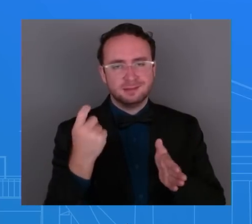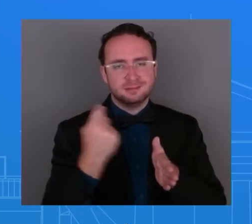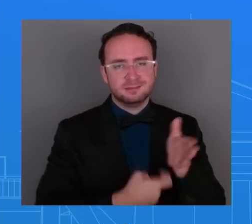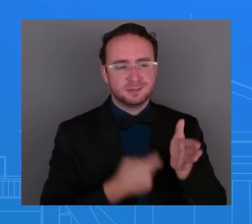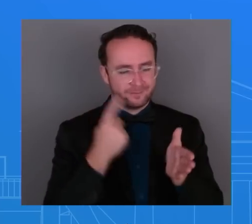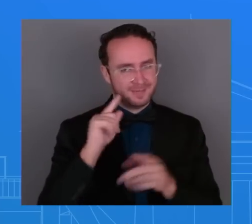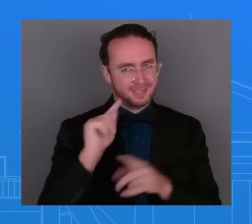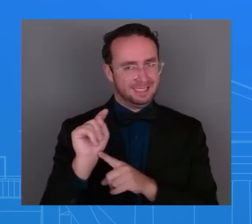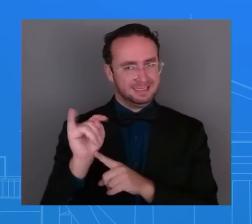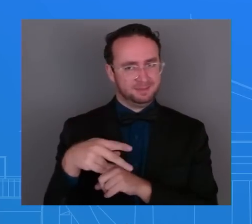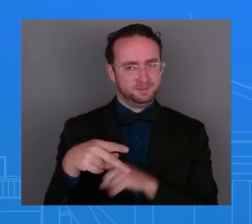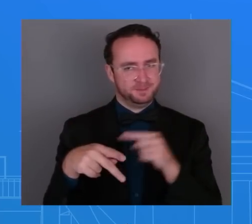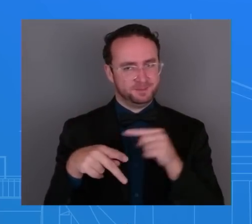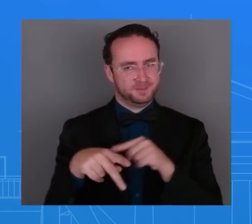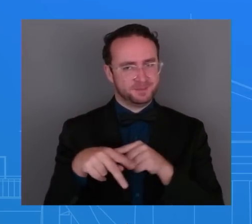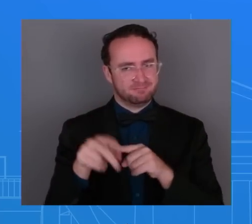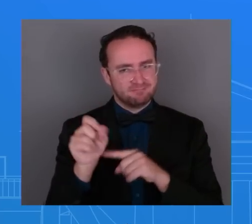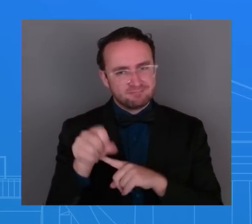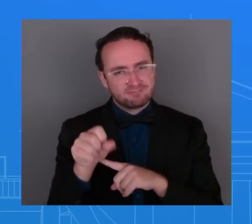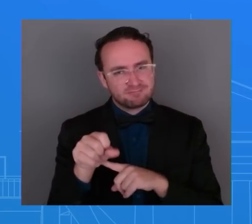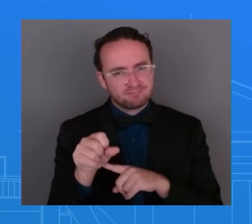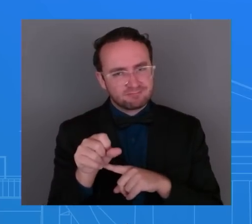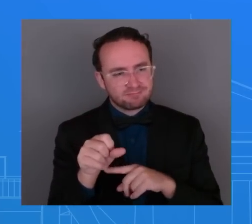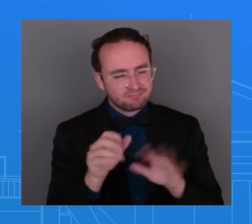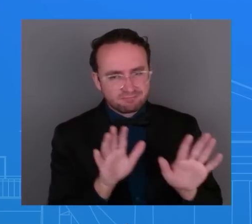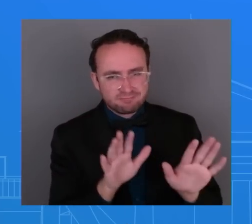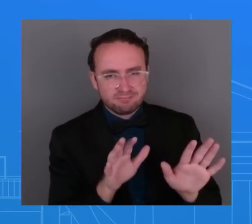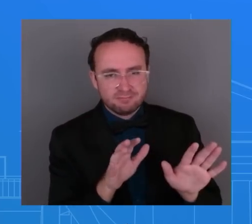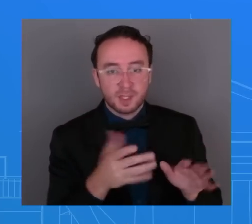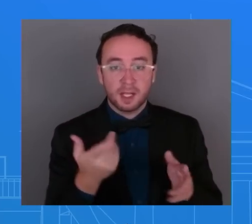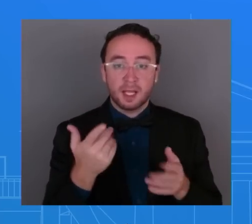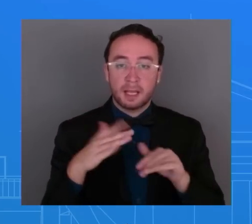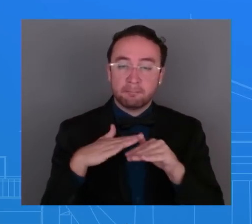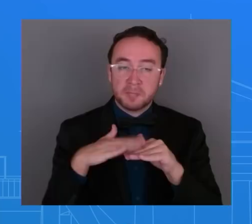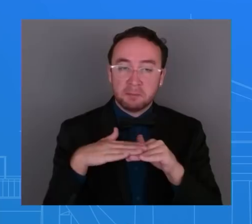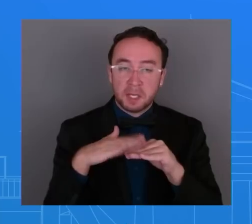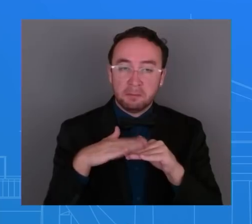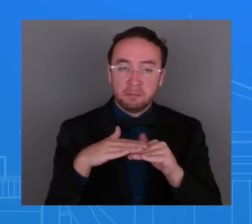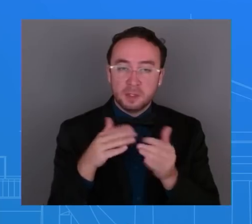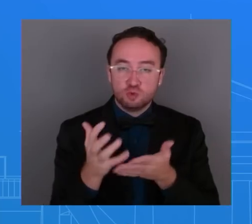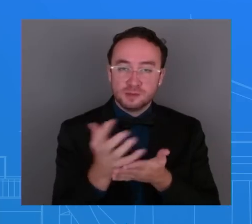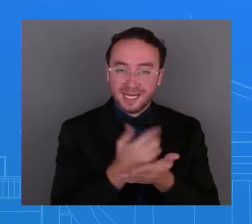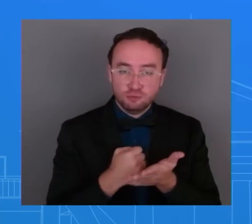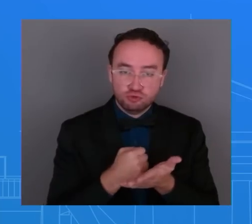and this vice president has done over the three and a half years that has helped hard-working people